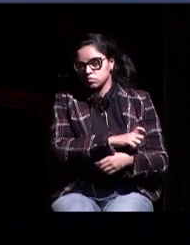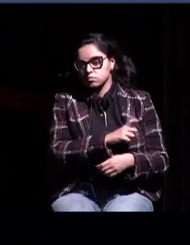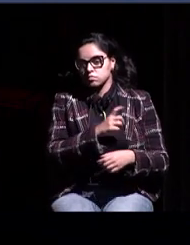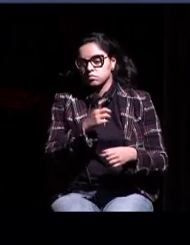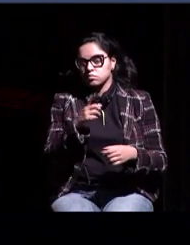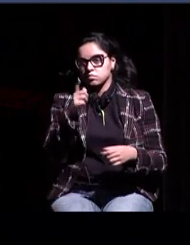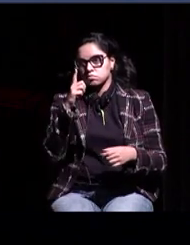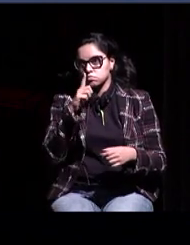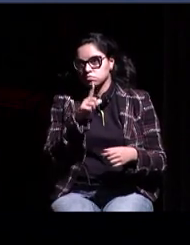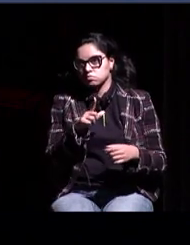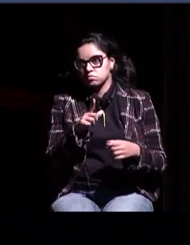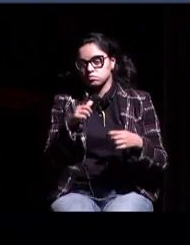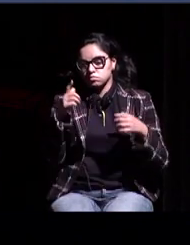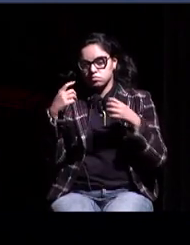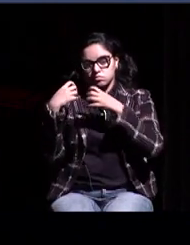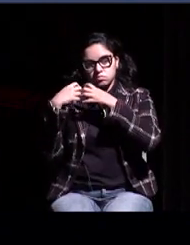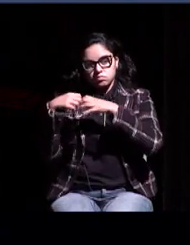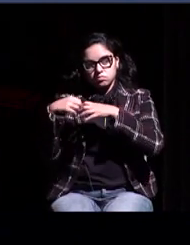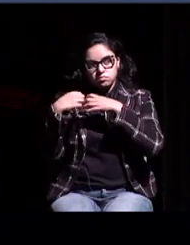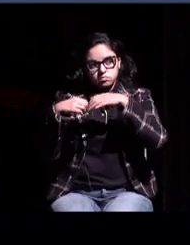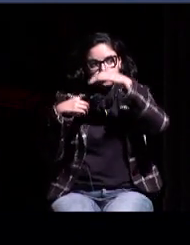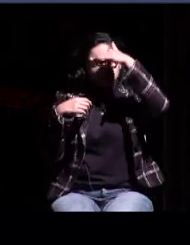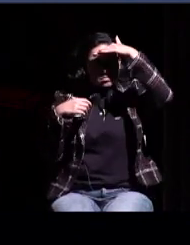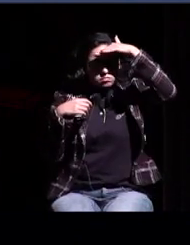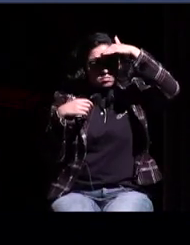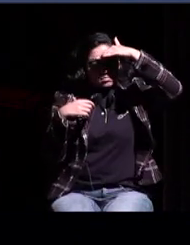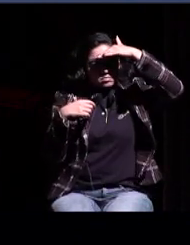We need to talk to each other,